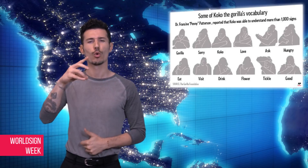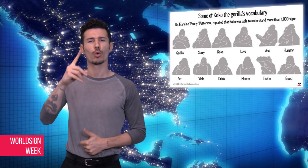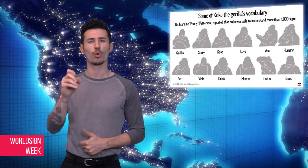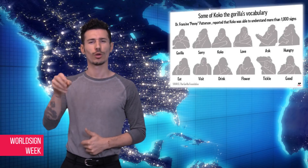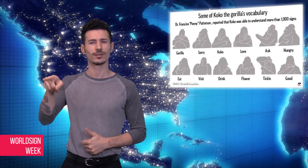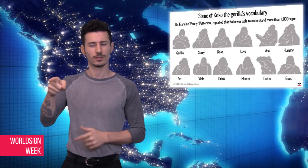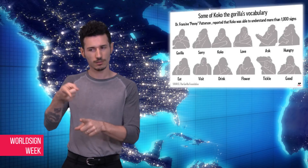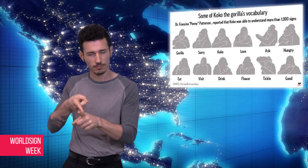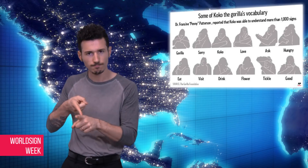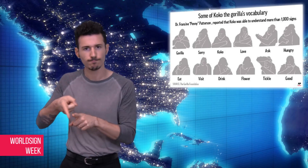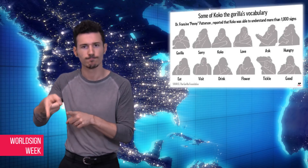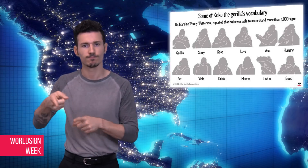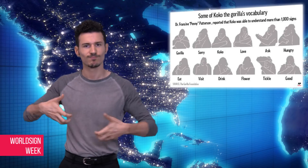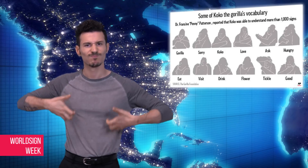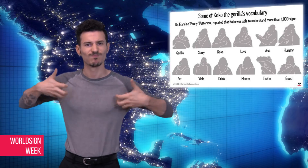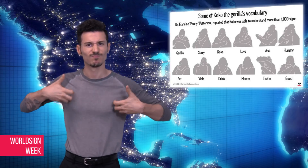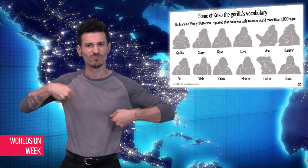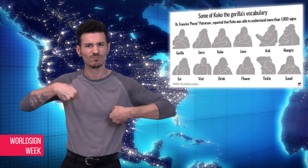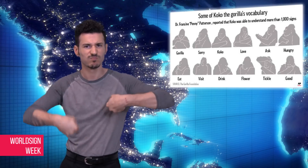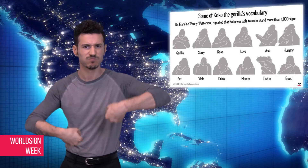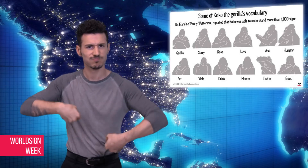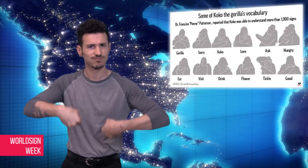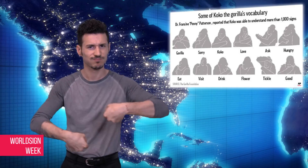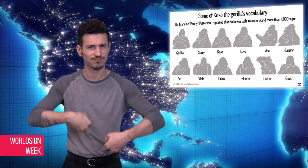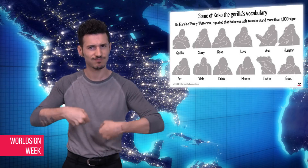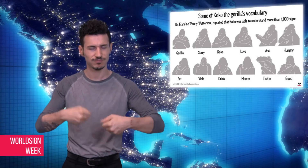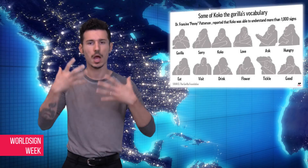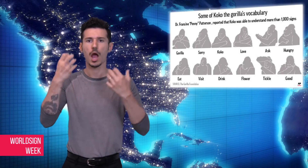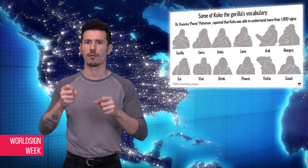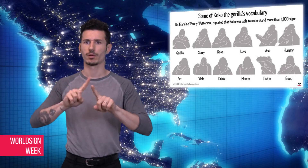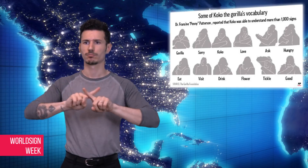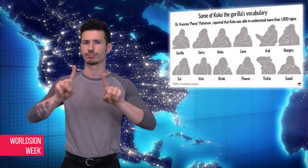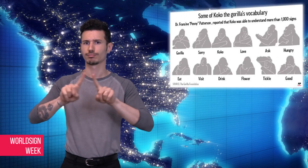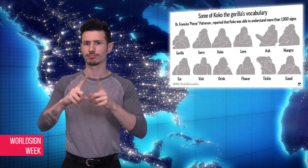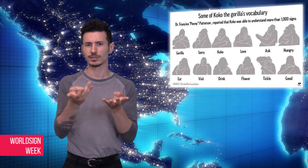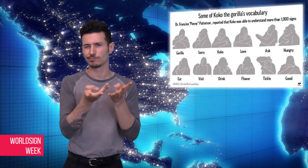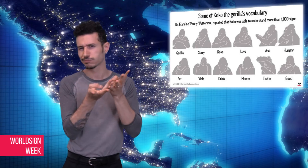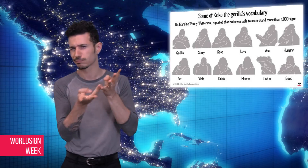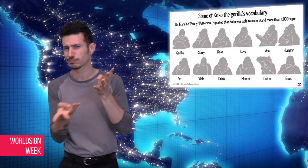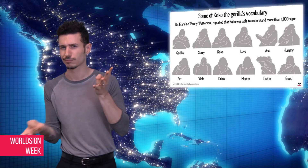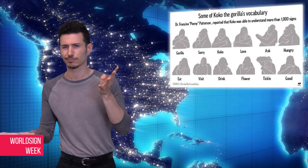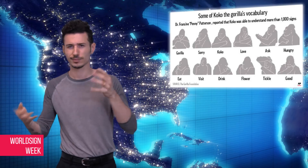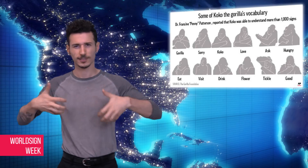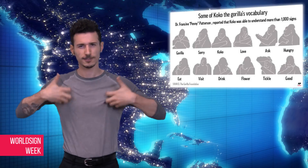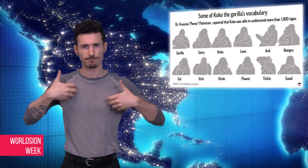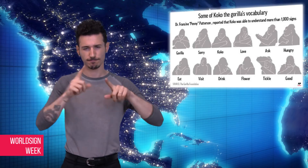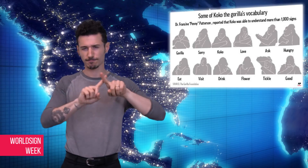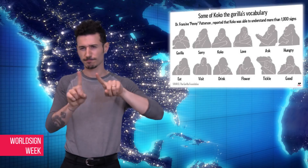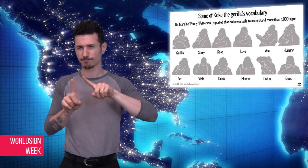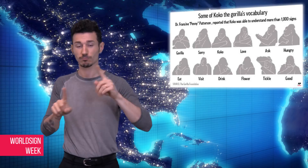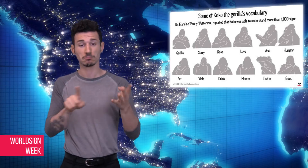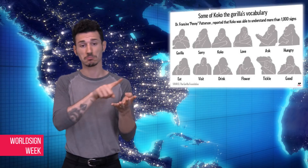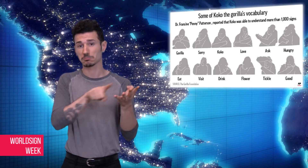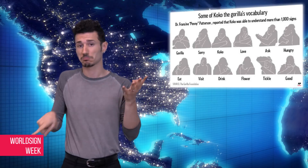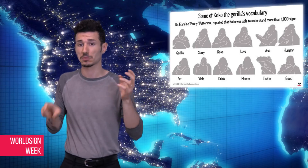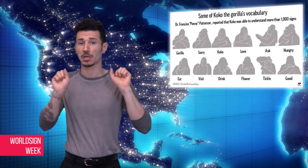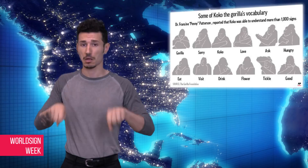Koko was a gorilla. There are different species of apes that can